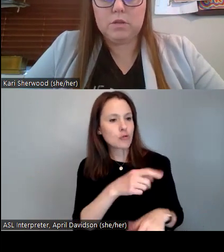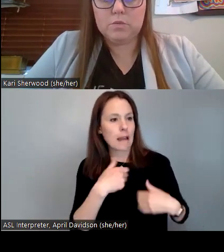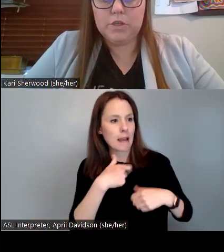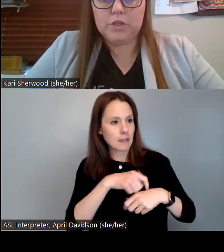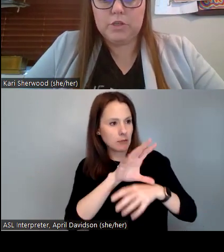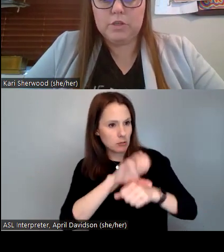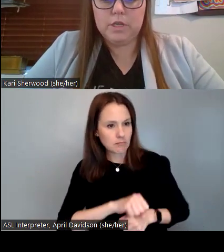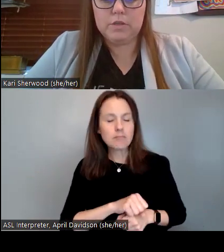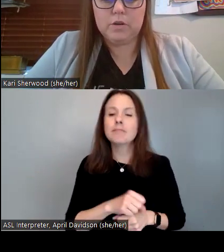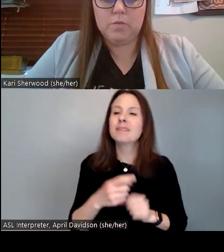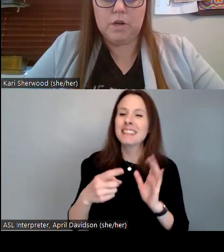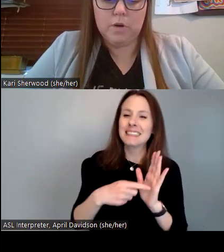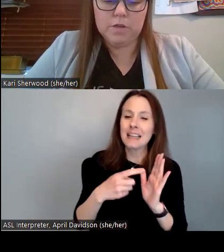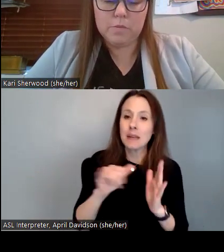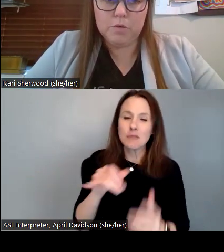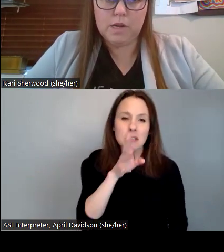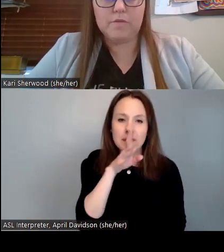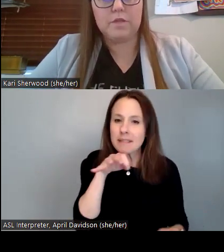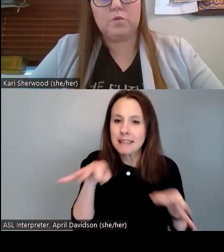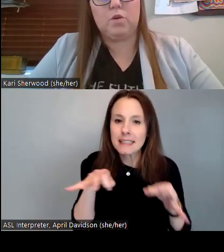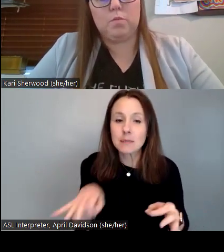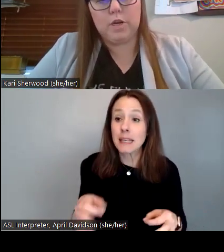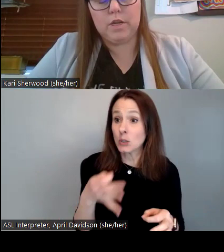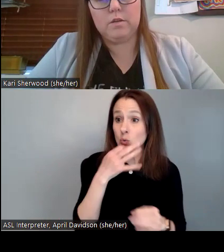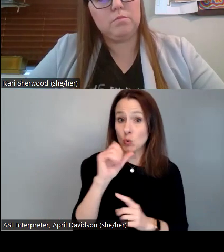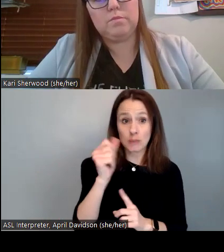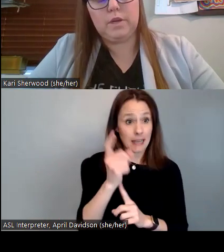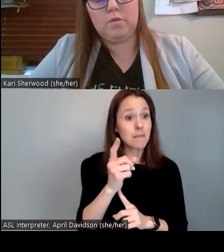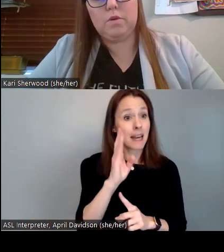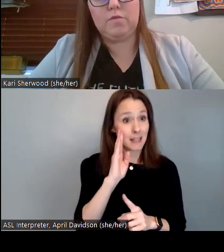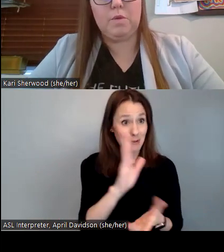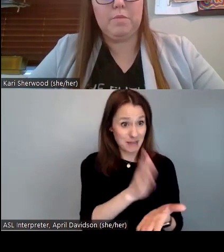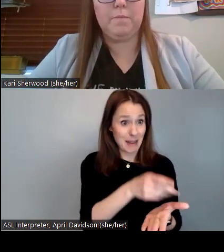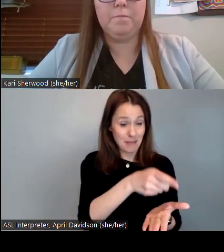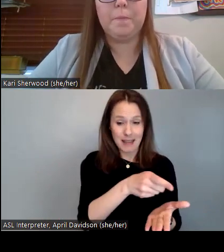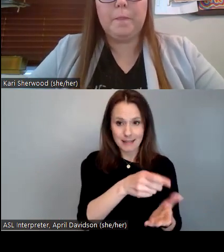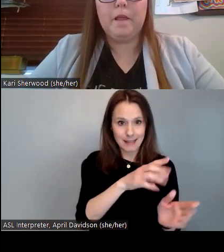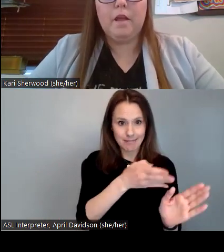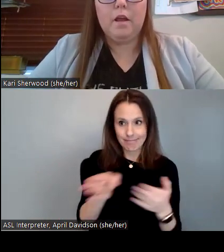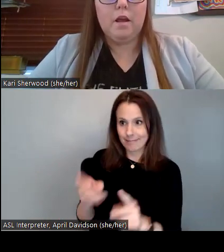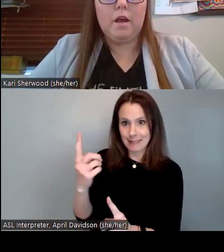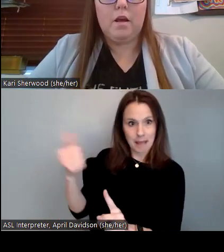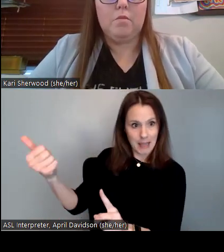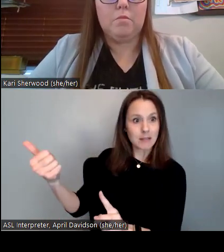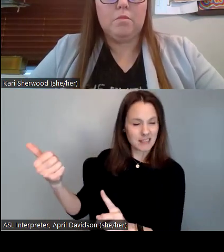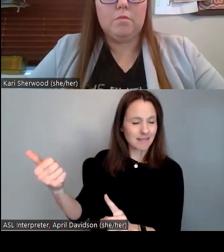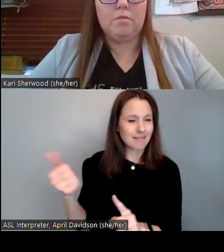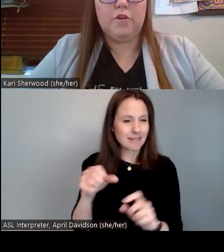to switch to this or We re going to run to the post office or We re going to you know, whatever it might be.